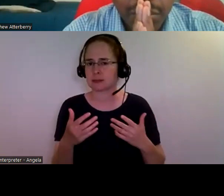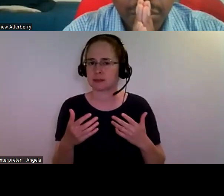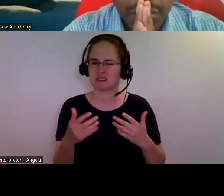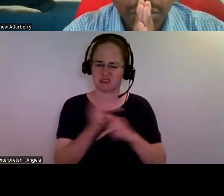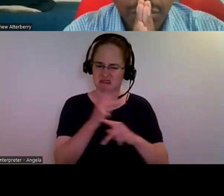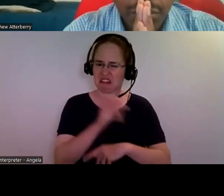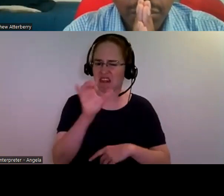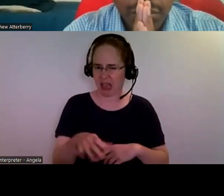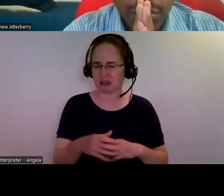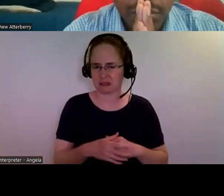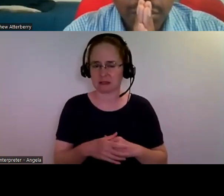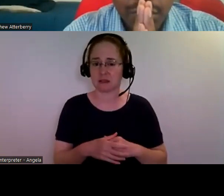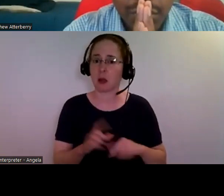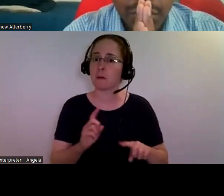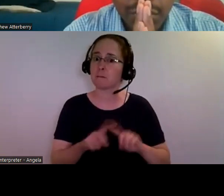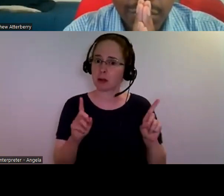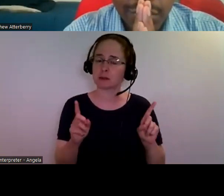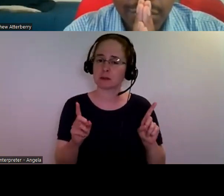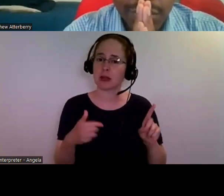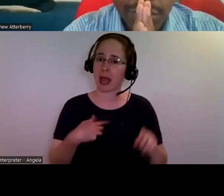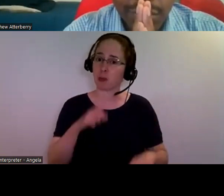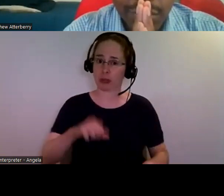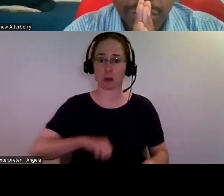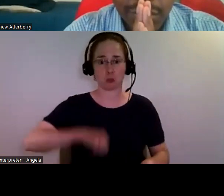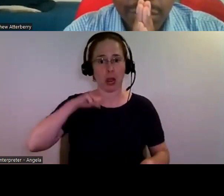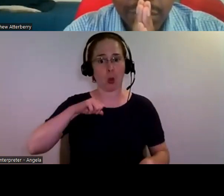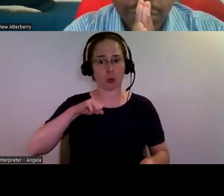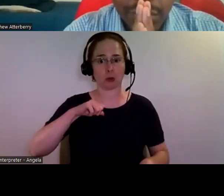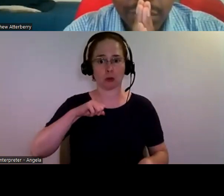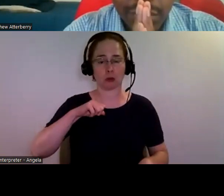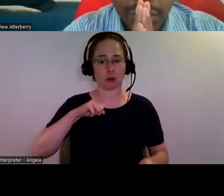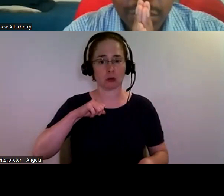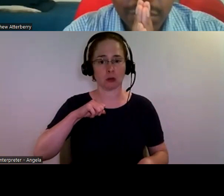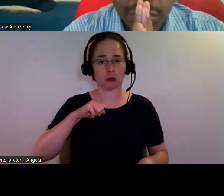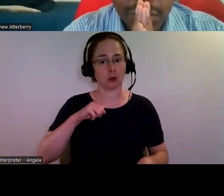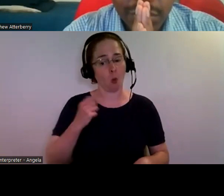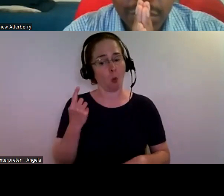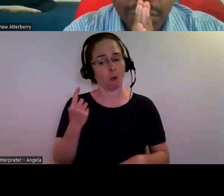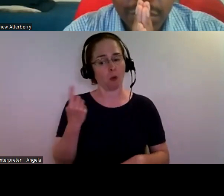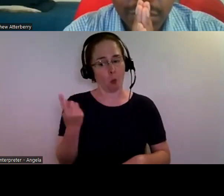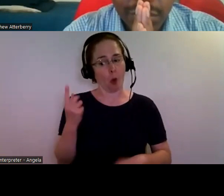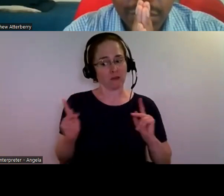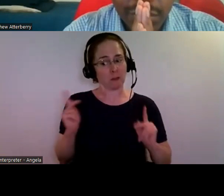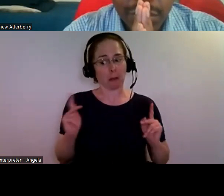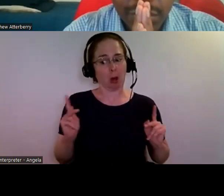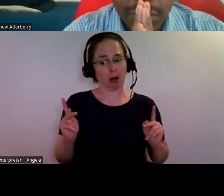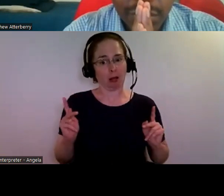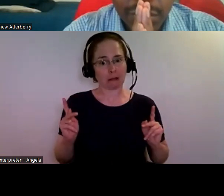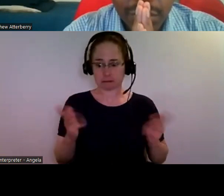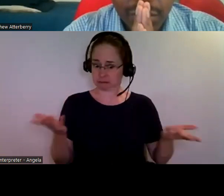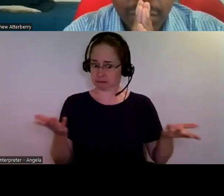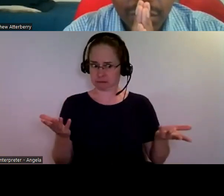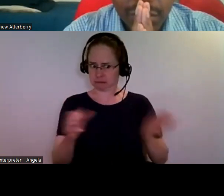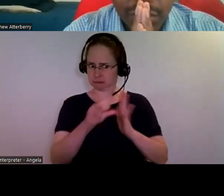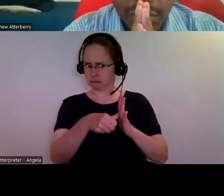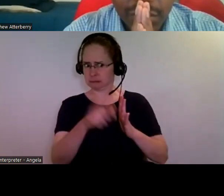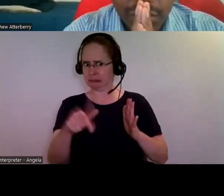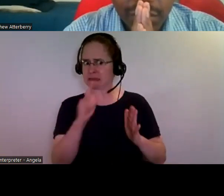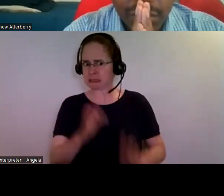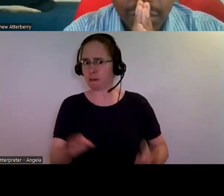of stuff. But I'm really proud of being one of the people to be like, this is important, please paint